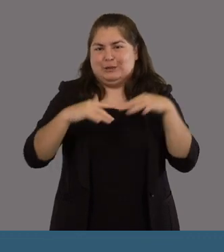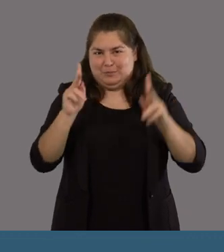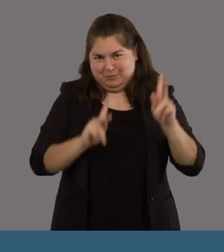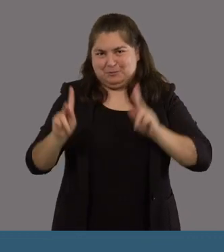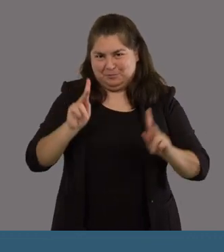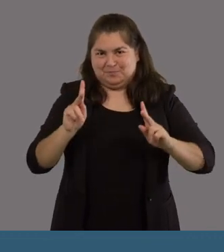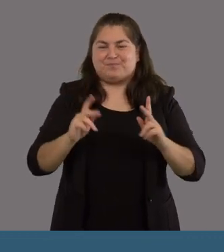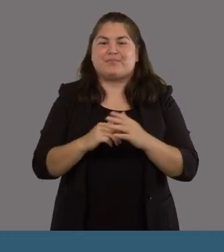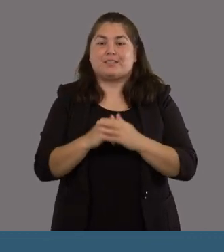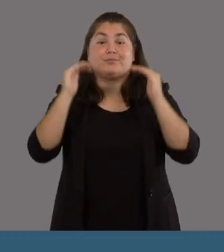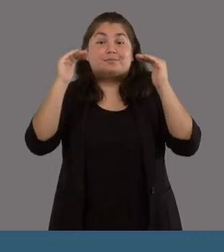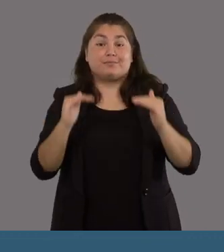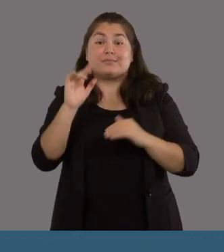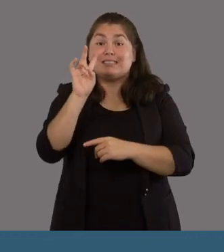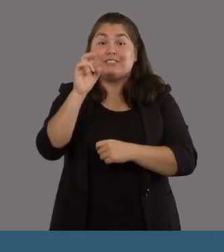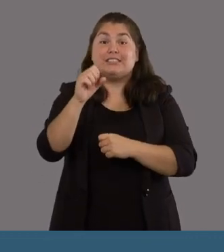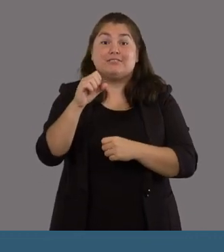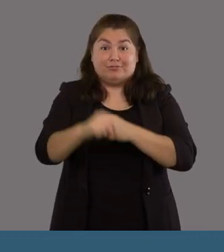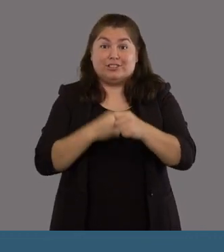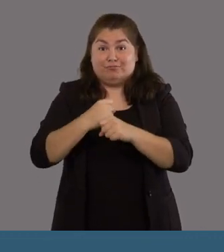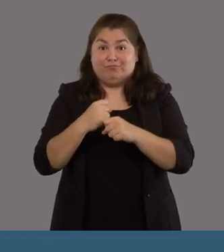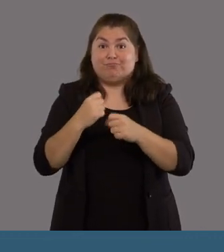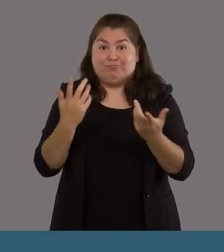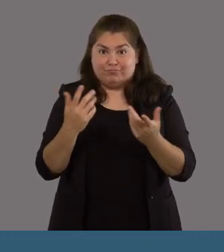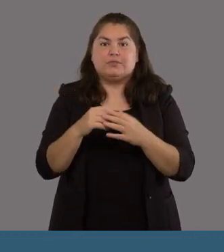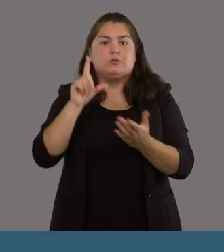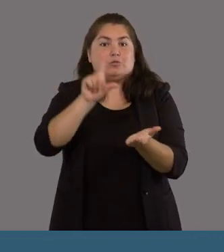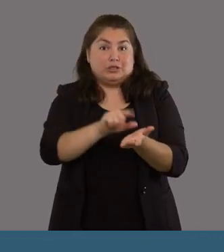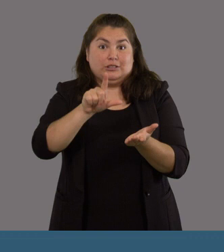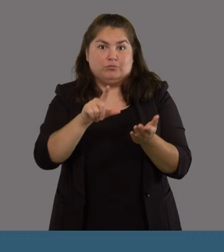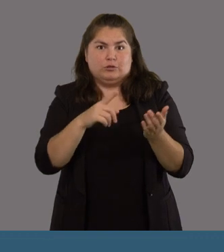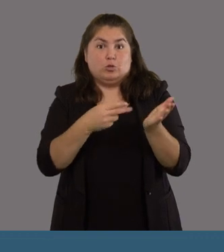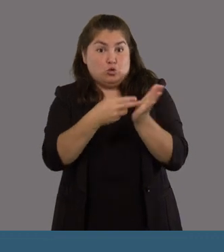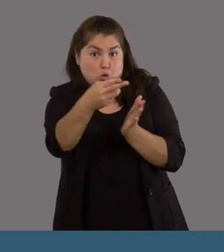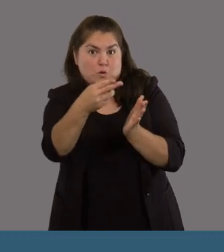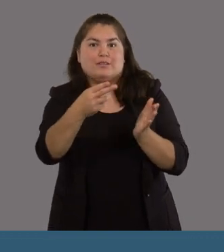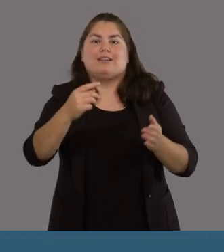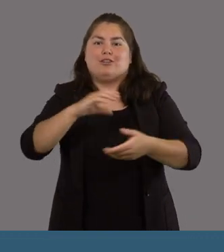• 7 years since the release of the Truth and Reconciliation Commission Final Report;